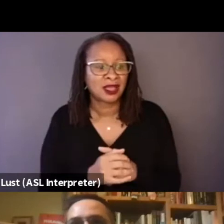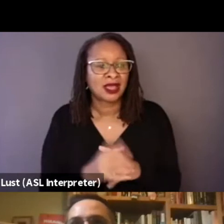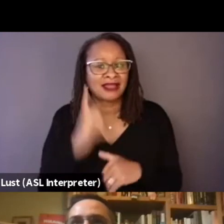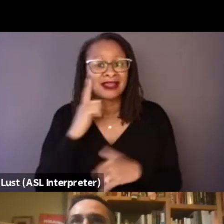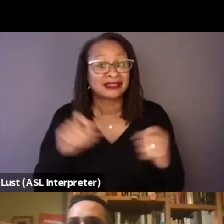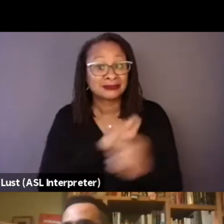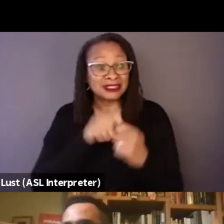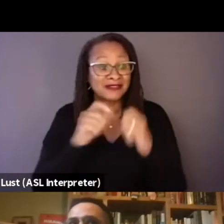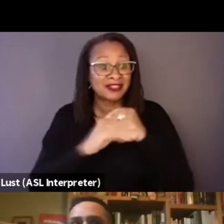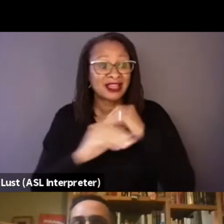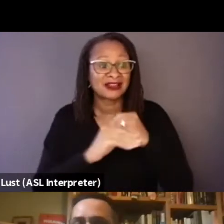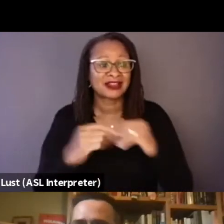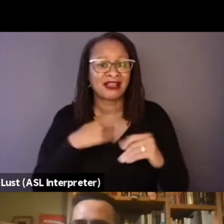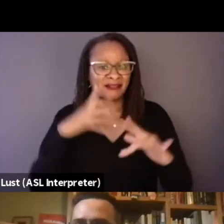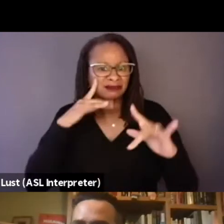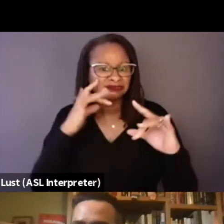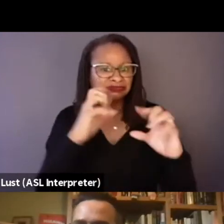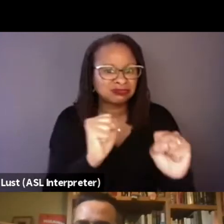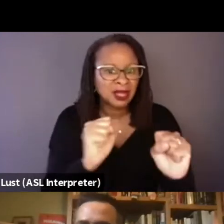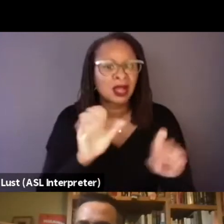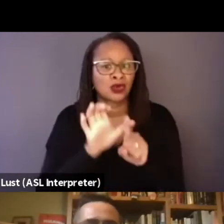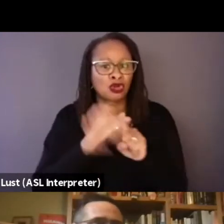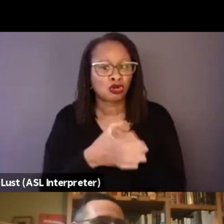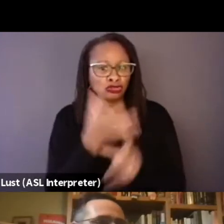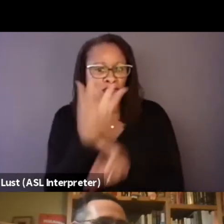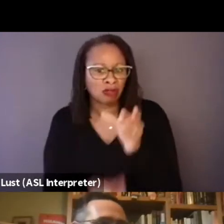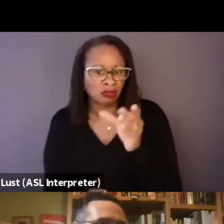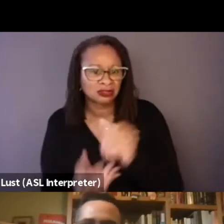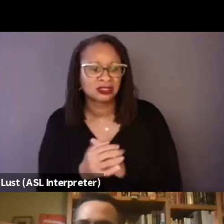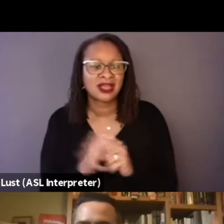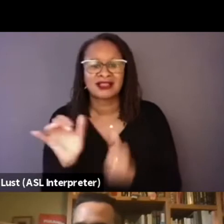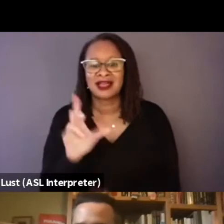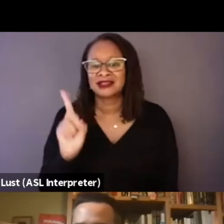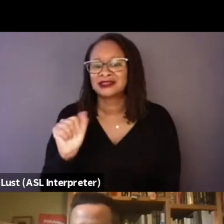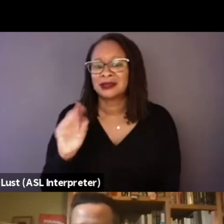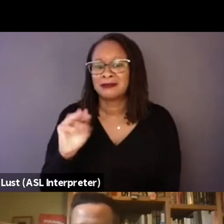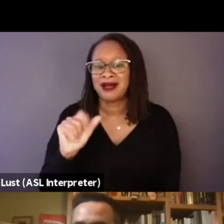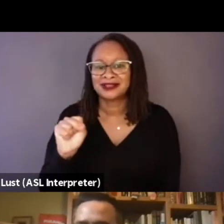I have a bit of an obsession with cultural loss, just like, Damascus is the oldest inhabited city on earth.